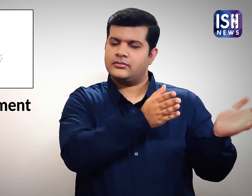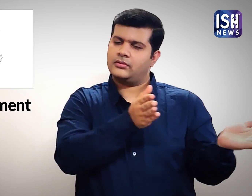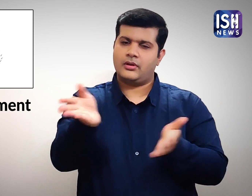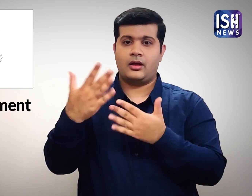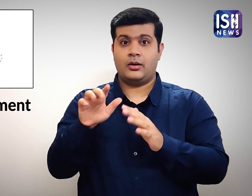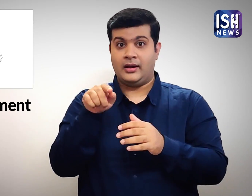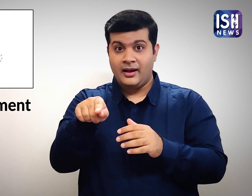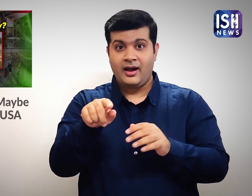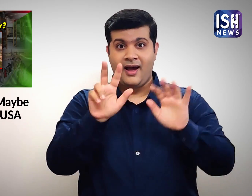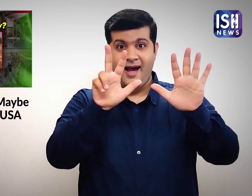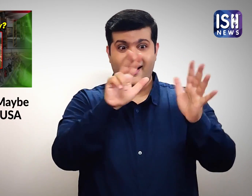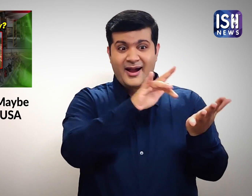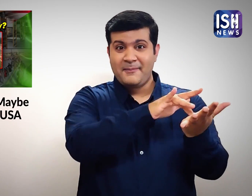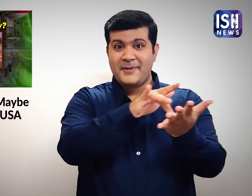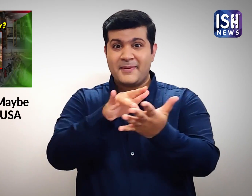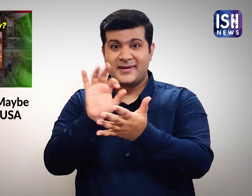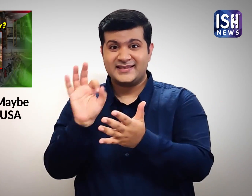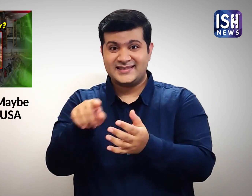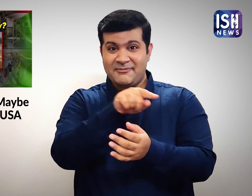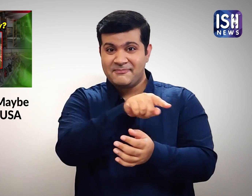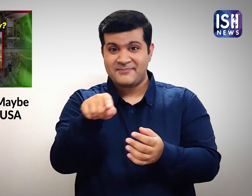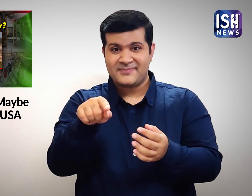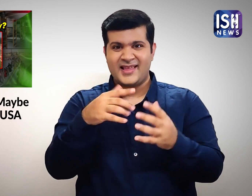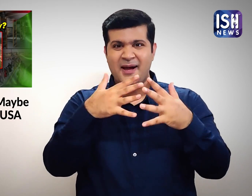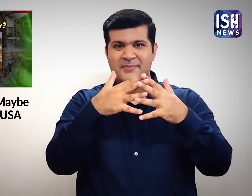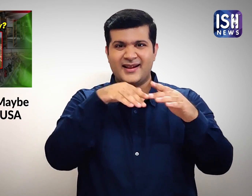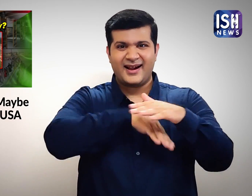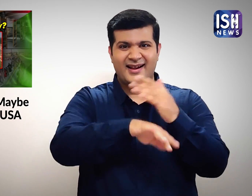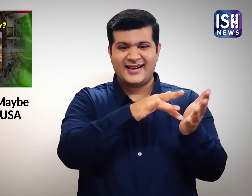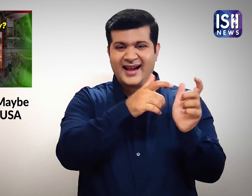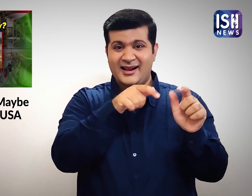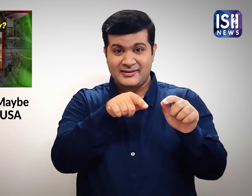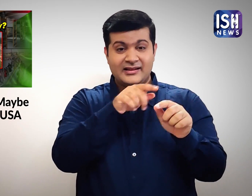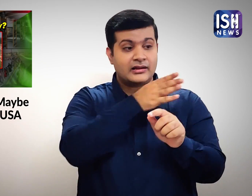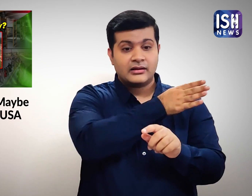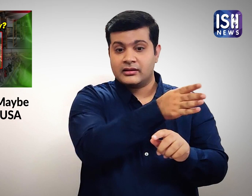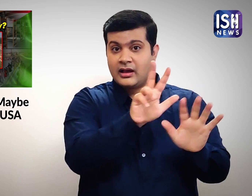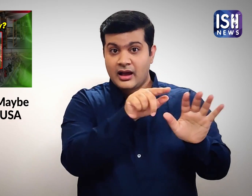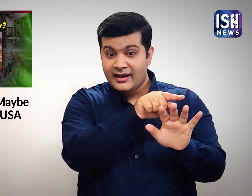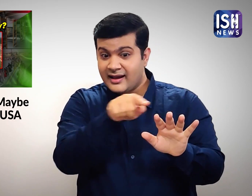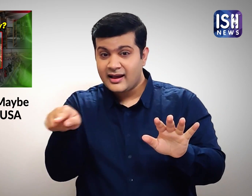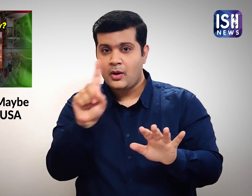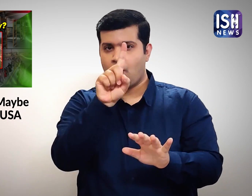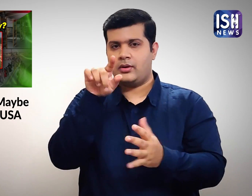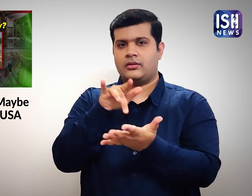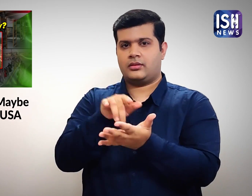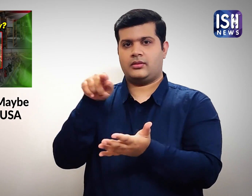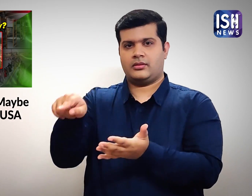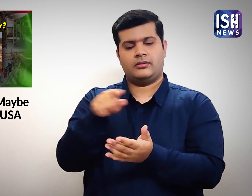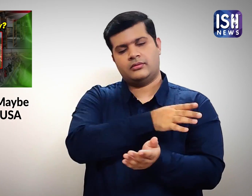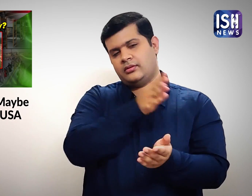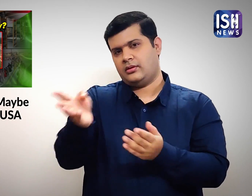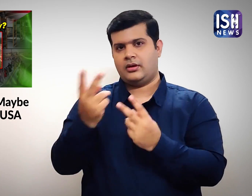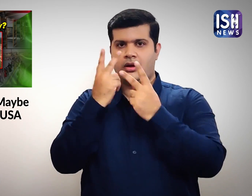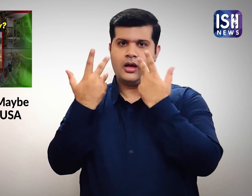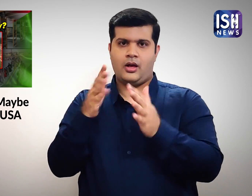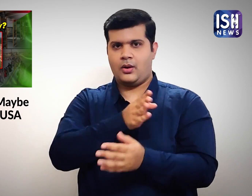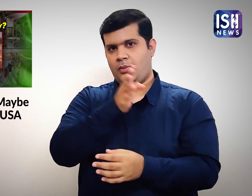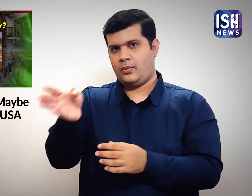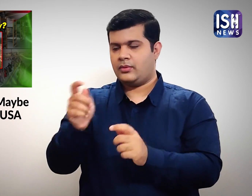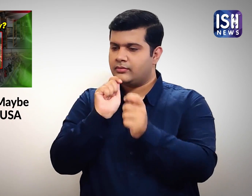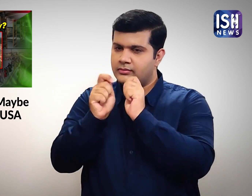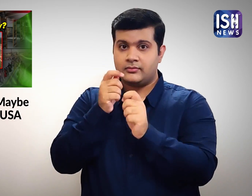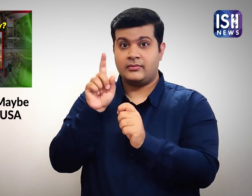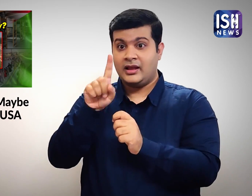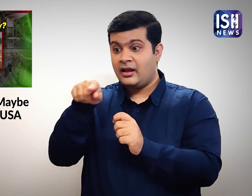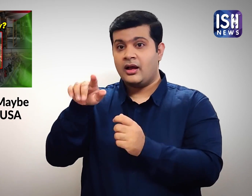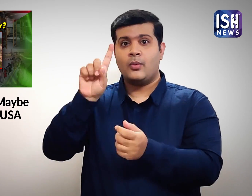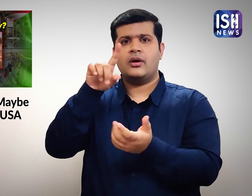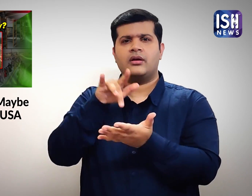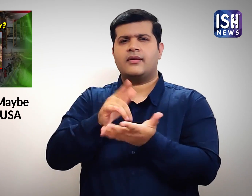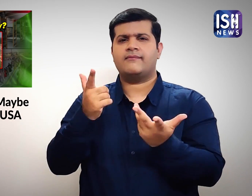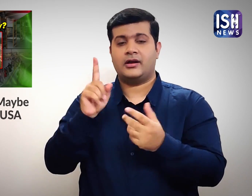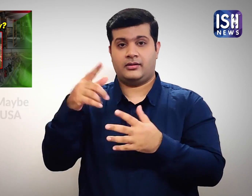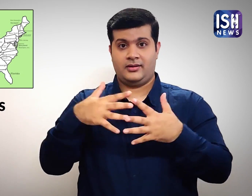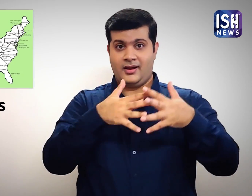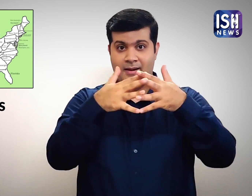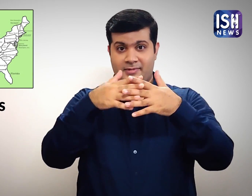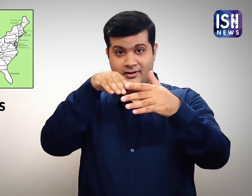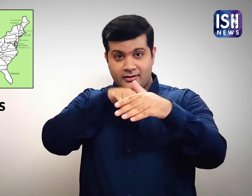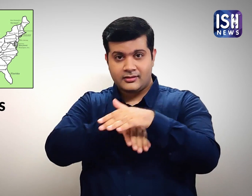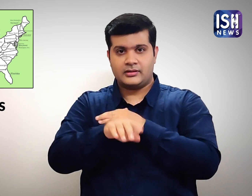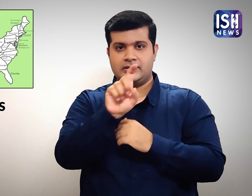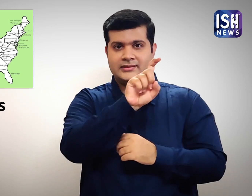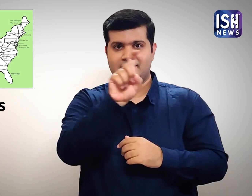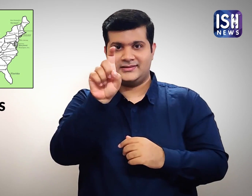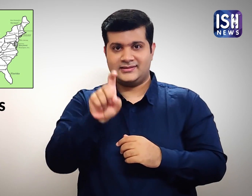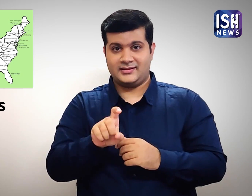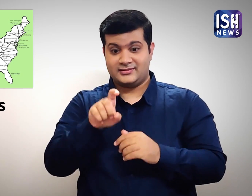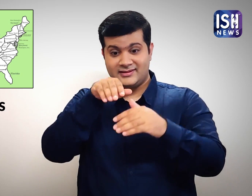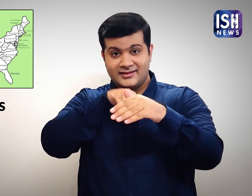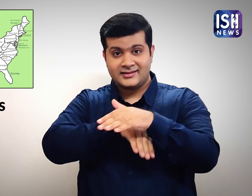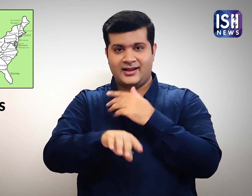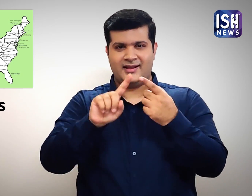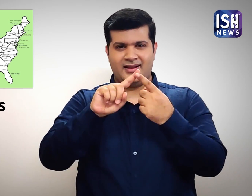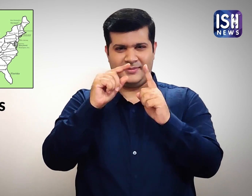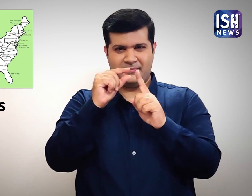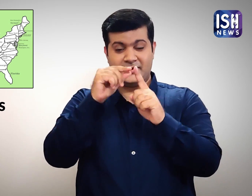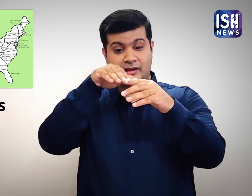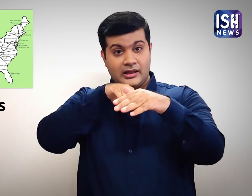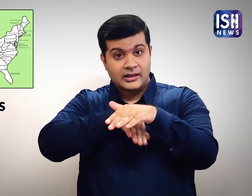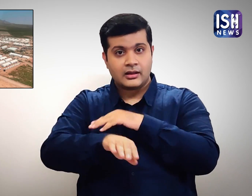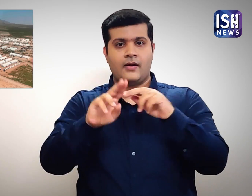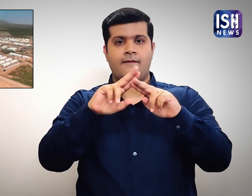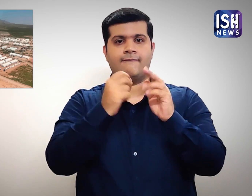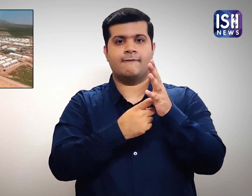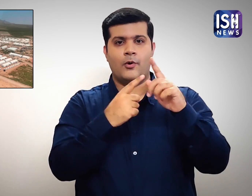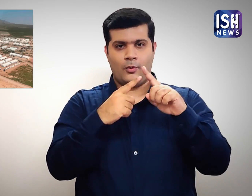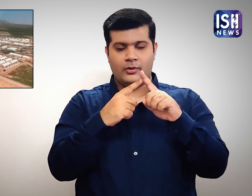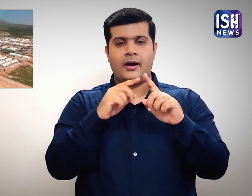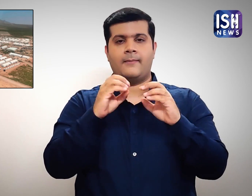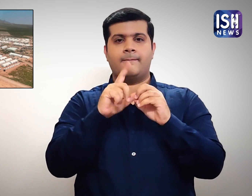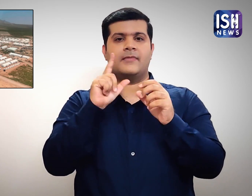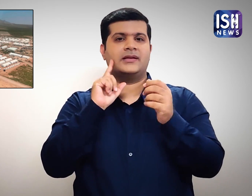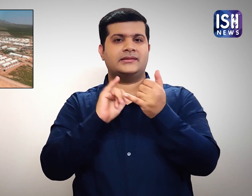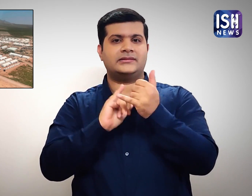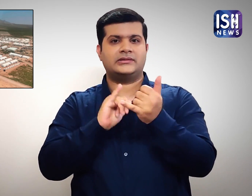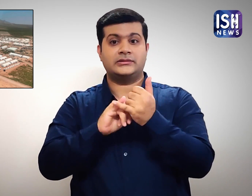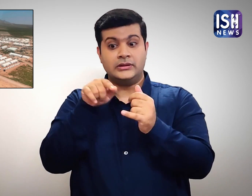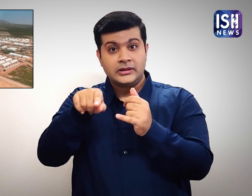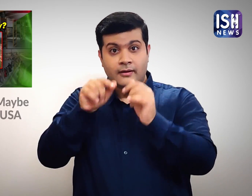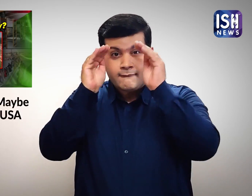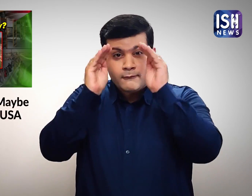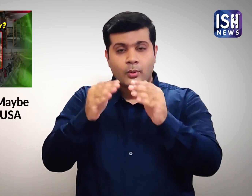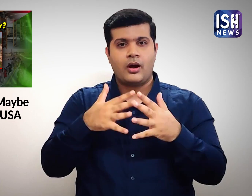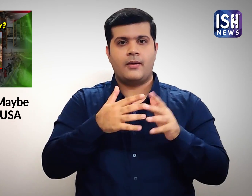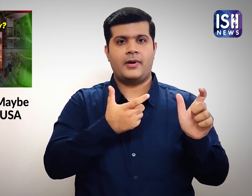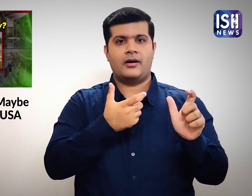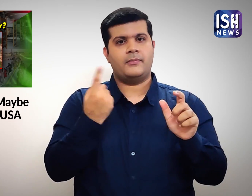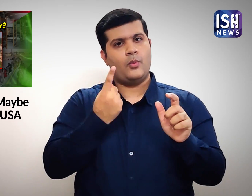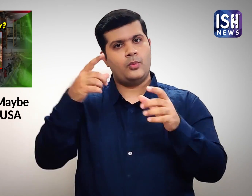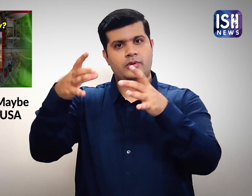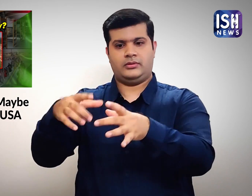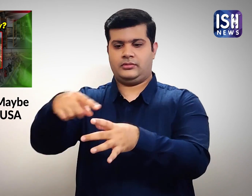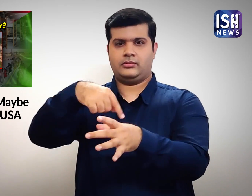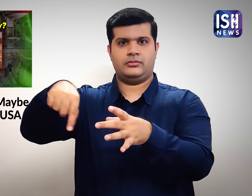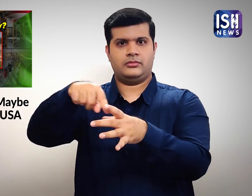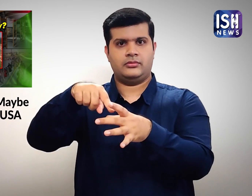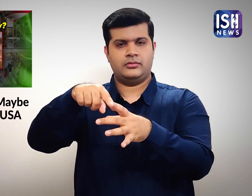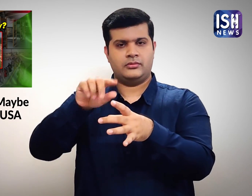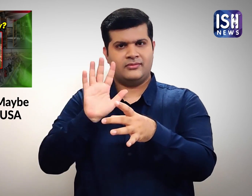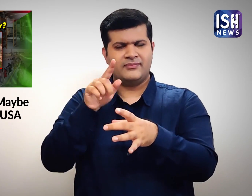into one of the 8 military bases called Fort Bliss which is in El Paso, Texas in the USA.